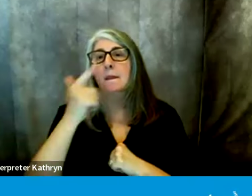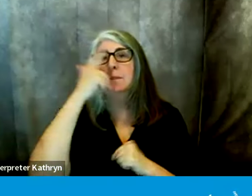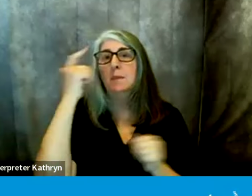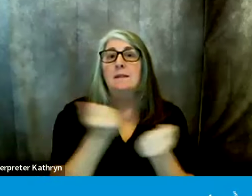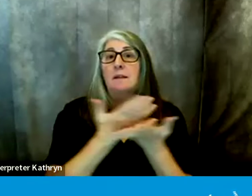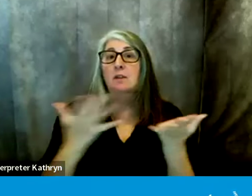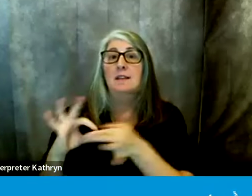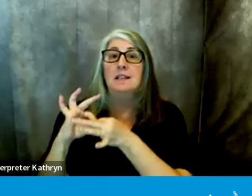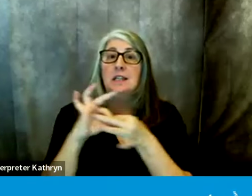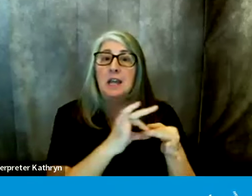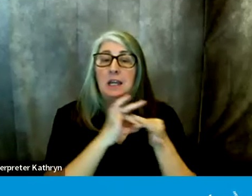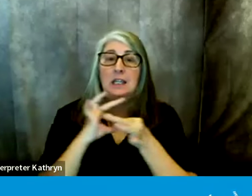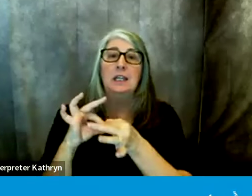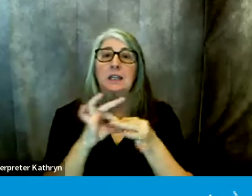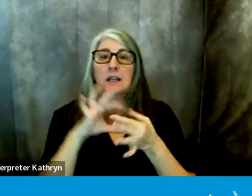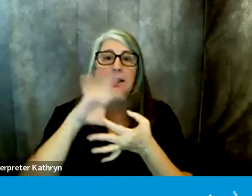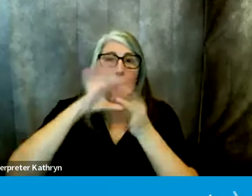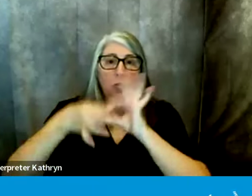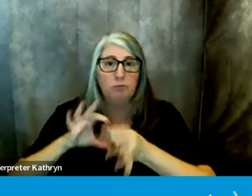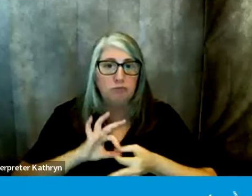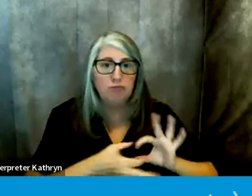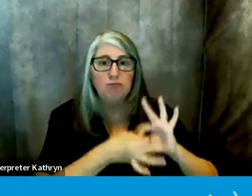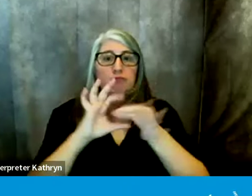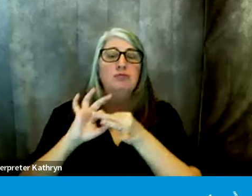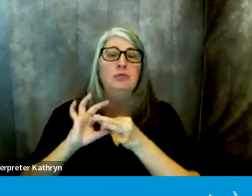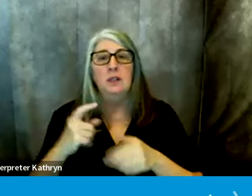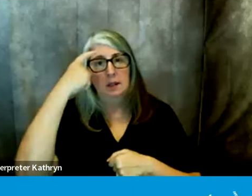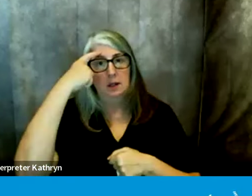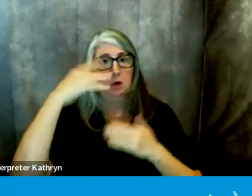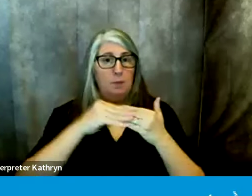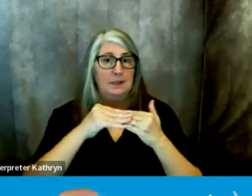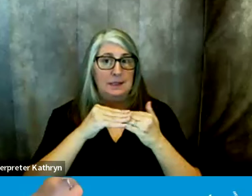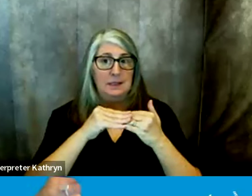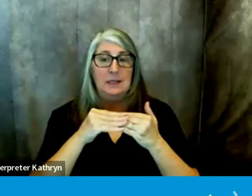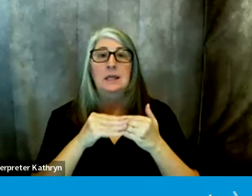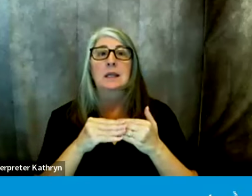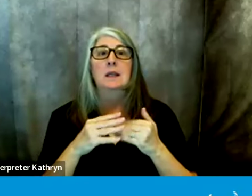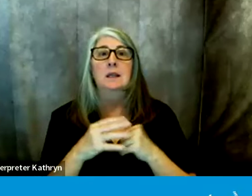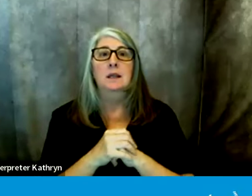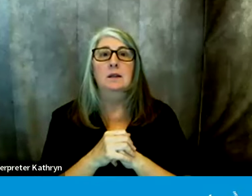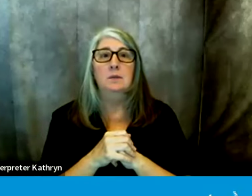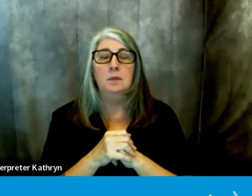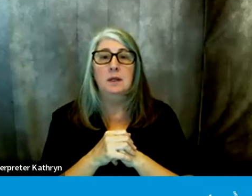and they're all sort of inter-communicating, neuroplasticity is being induced both supraspinally in the brain